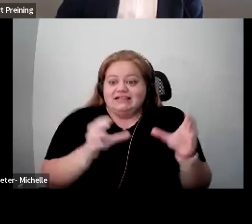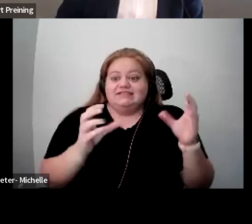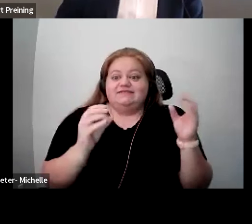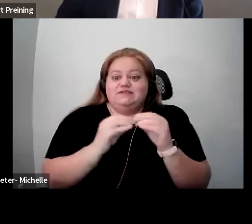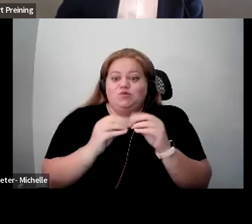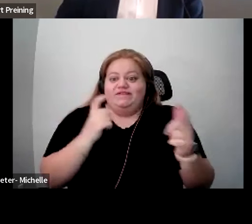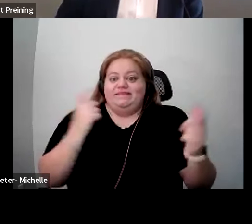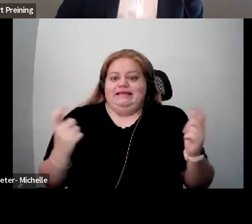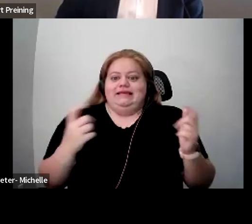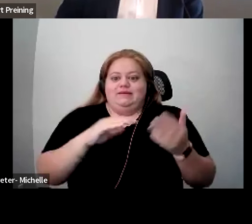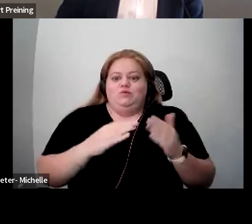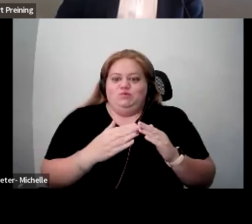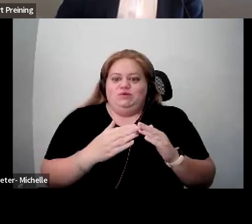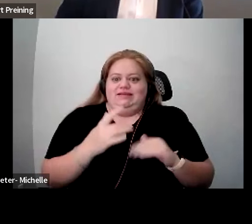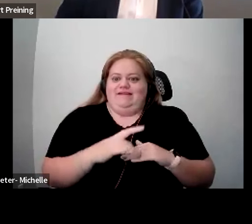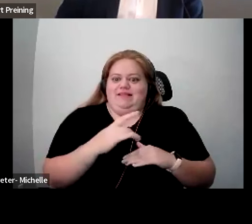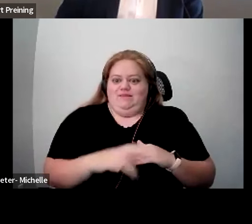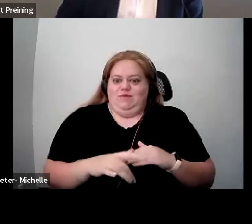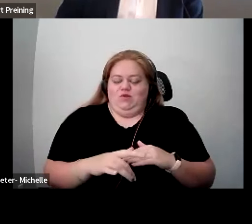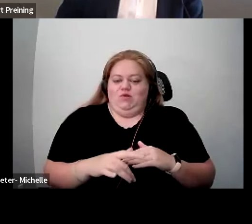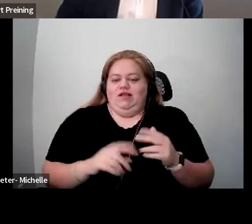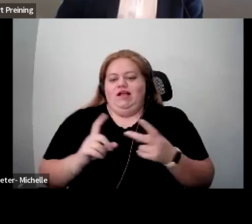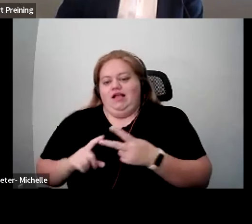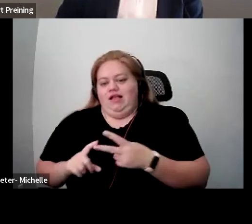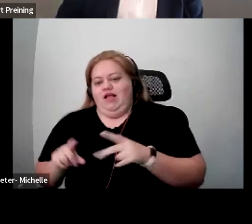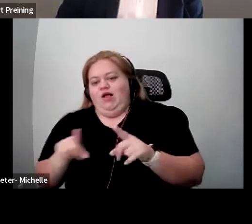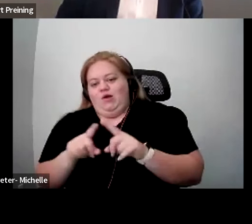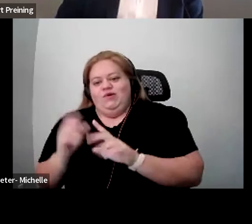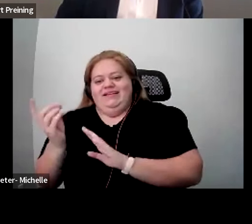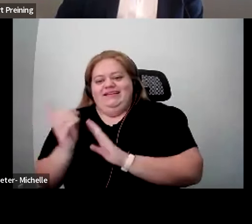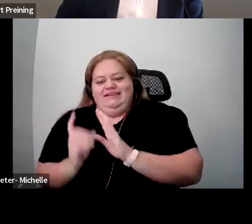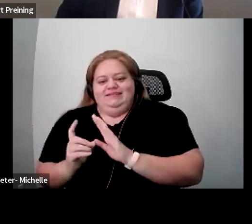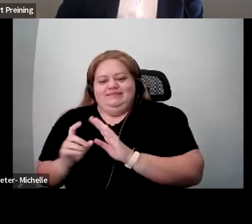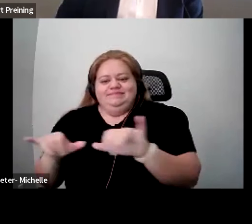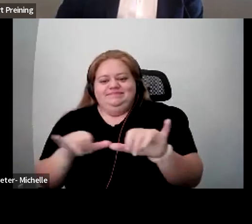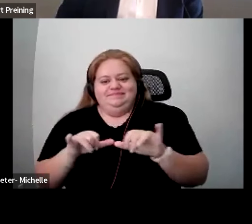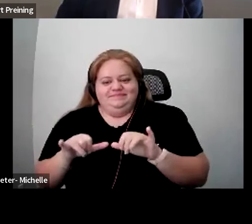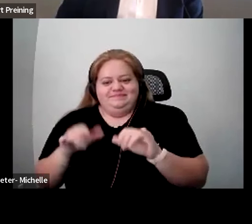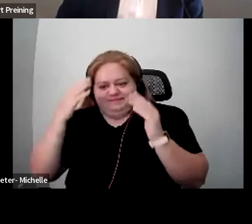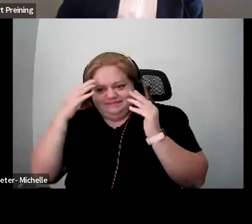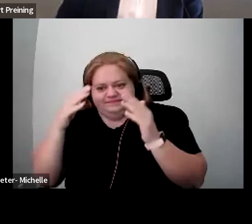And second is the design of the standard focuses on capturing